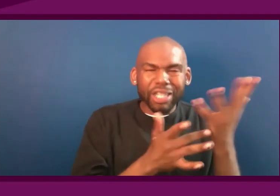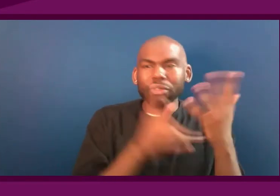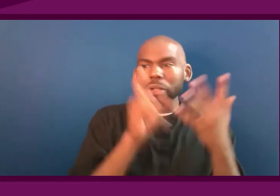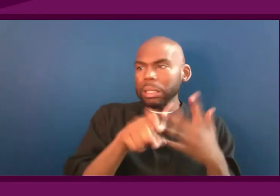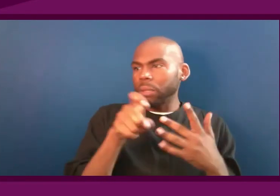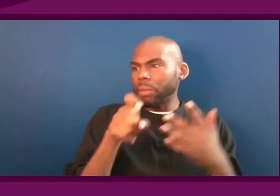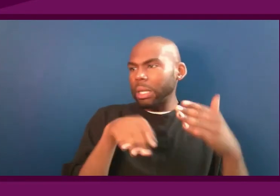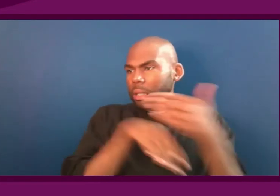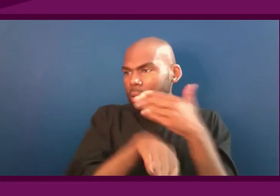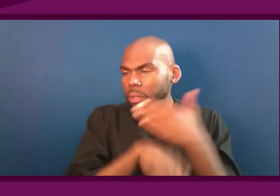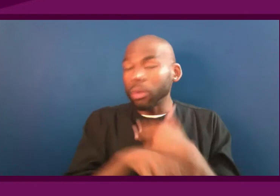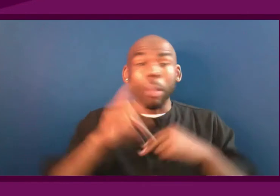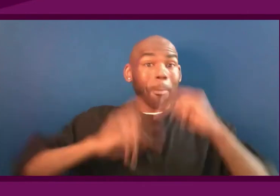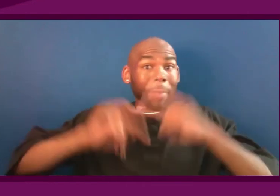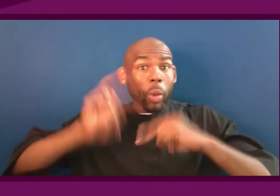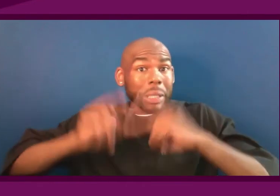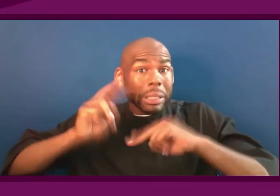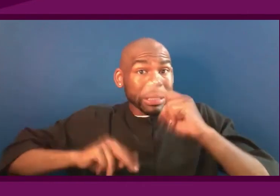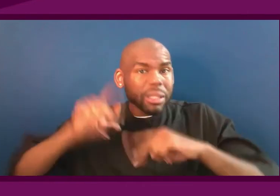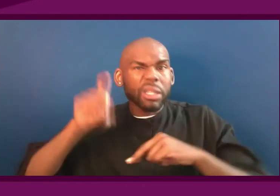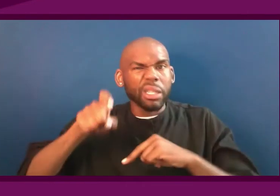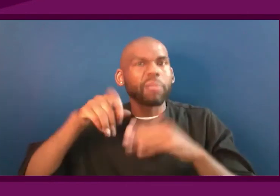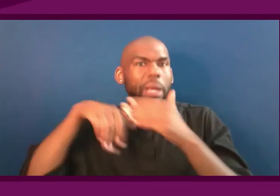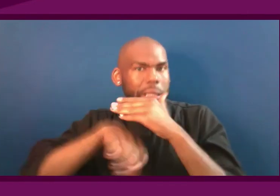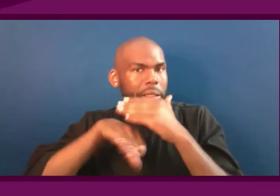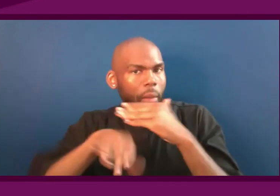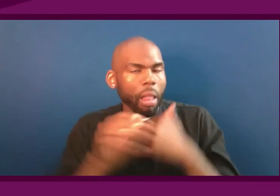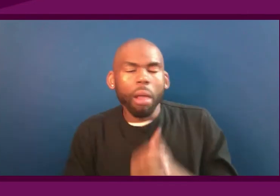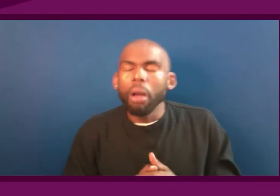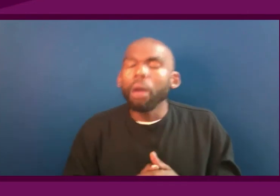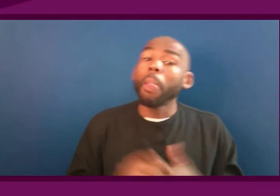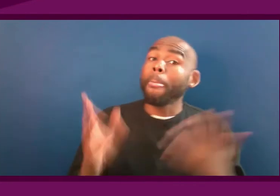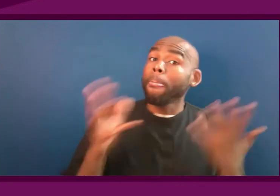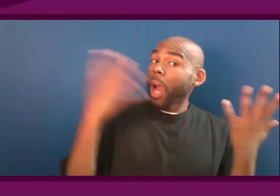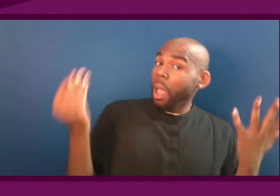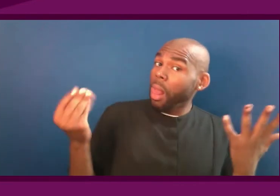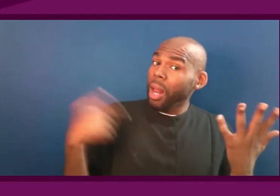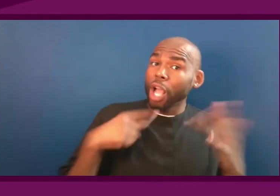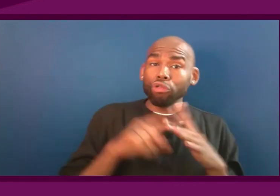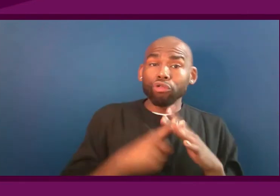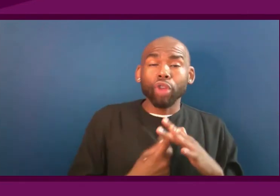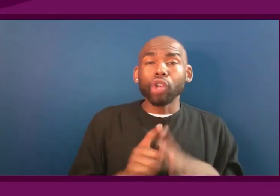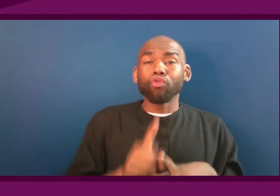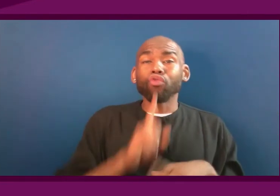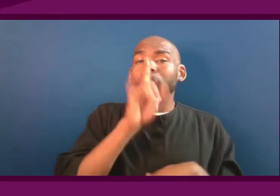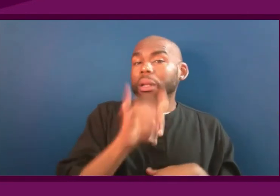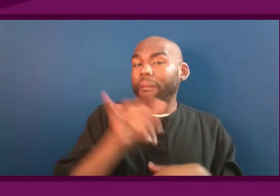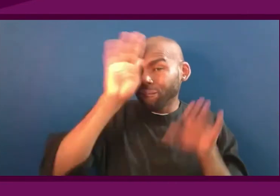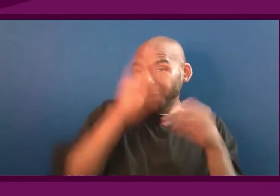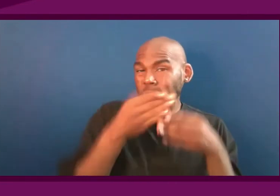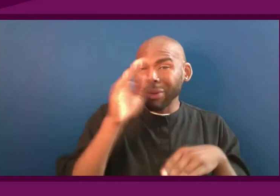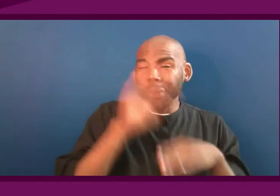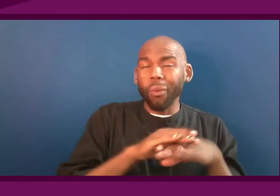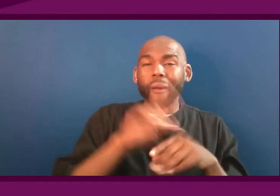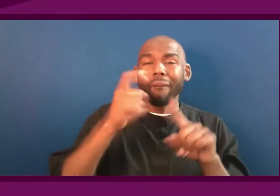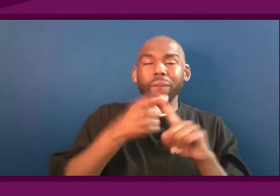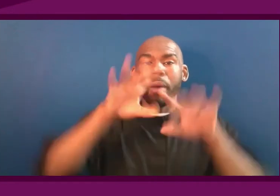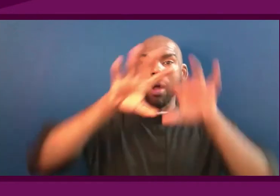United States or in the United Kingdom, or maybe in Australia, but you need to do it... corporation, in all of your geo footprint. Debra Ruh: